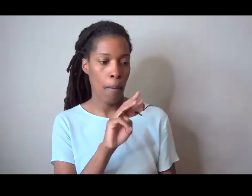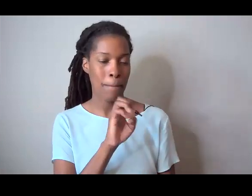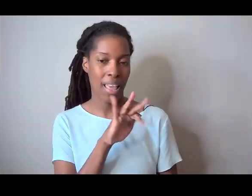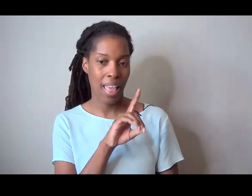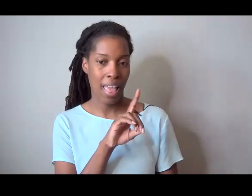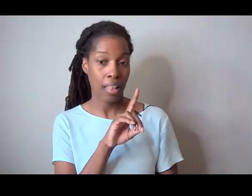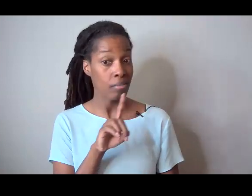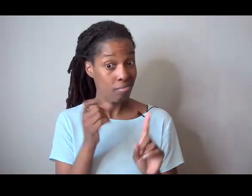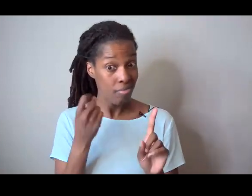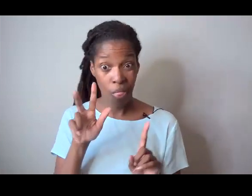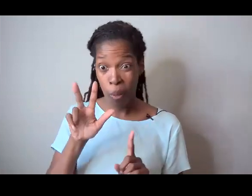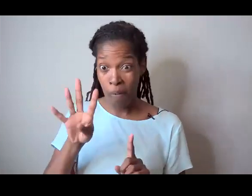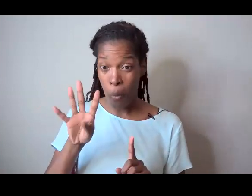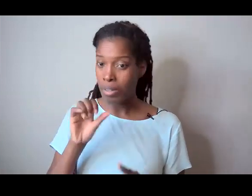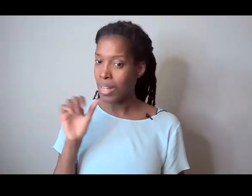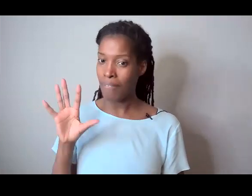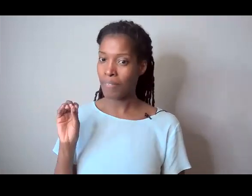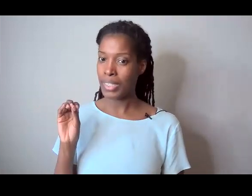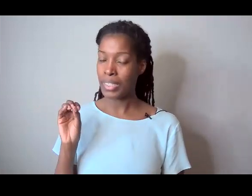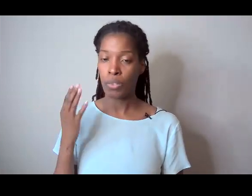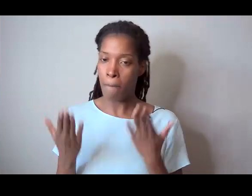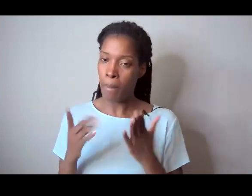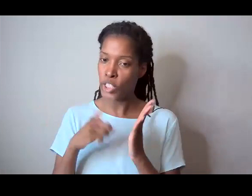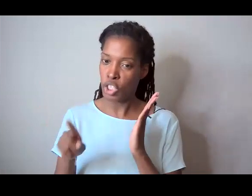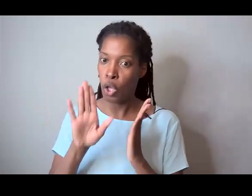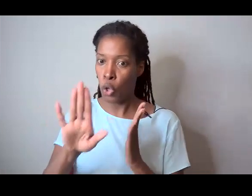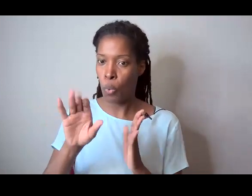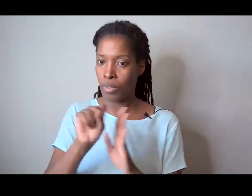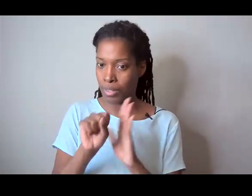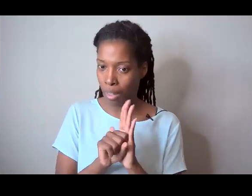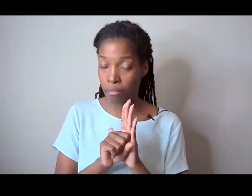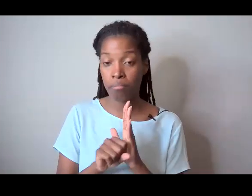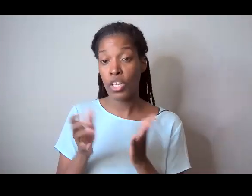I do again just want to say its good to talk with a benefit planner in your state so